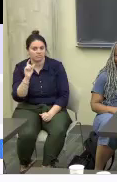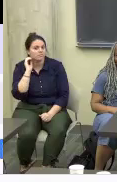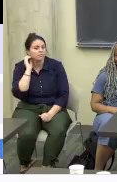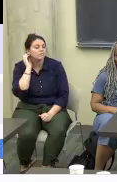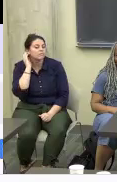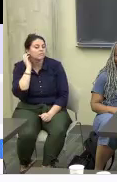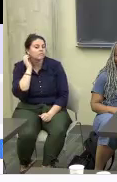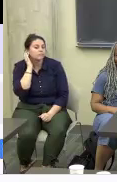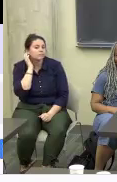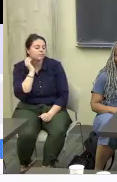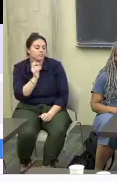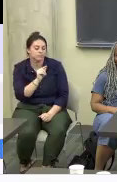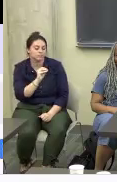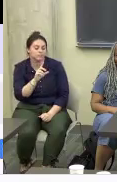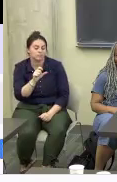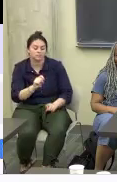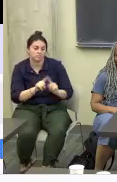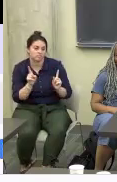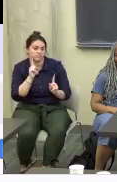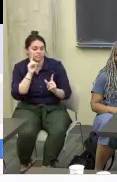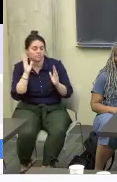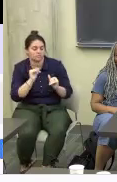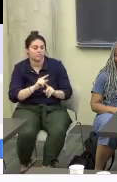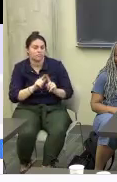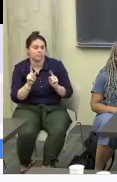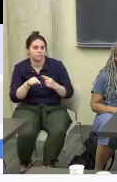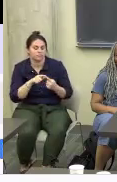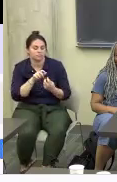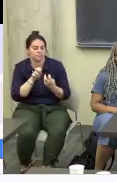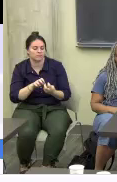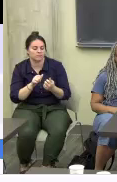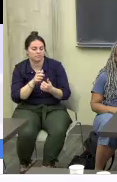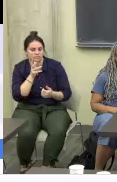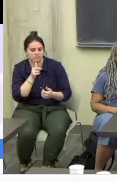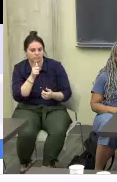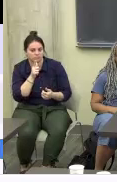are different, the expectations are different. And when I had lunch with Michael today with his